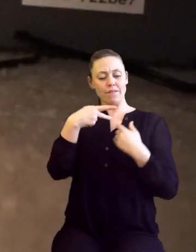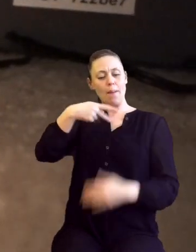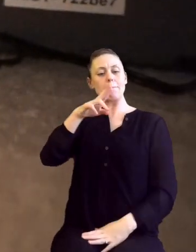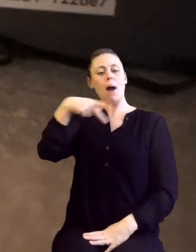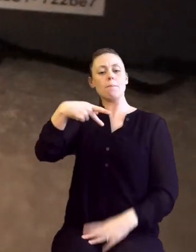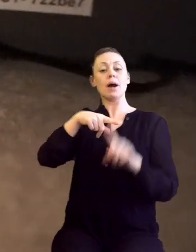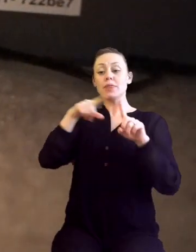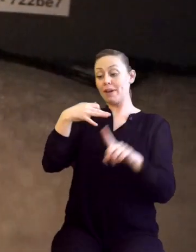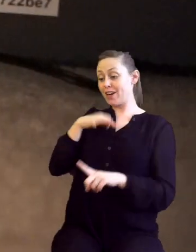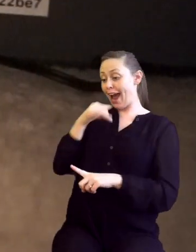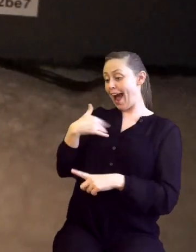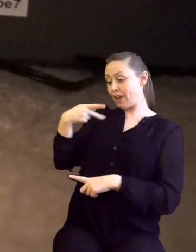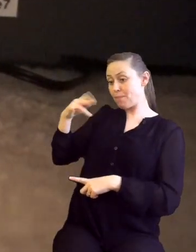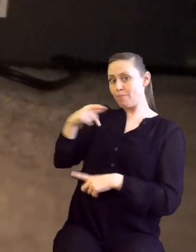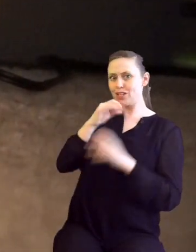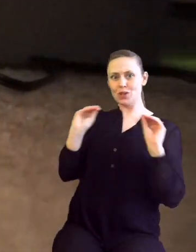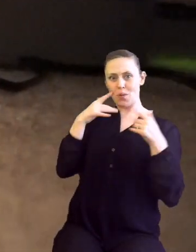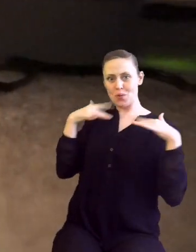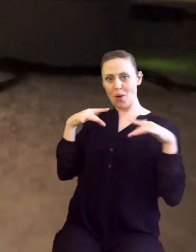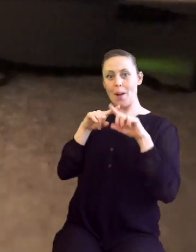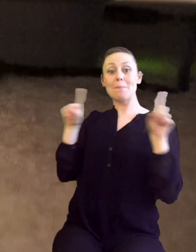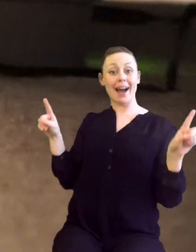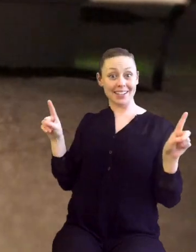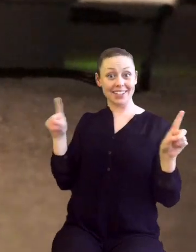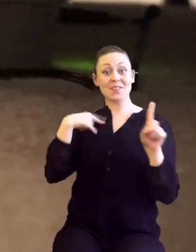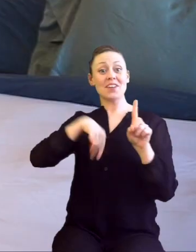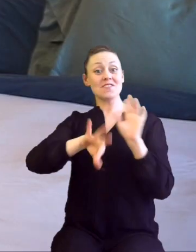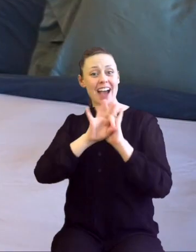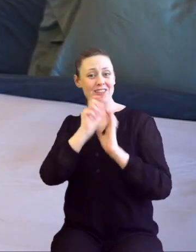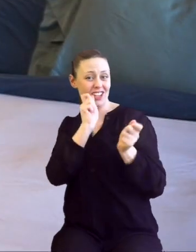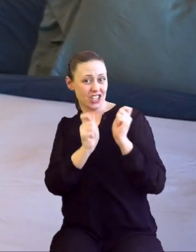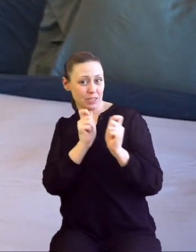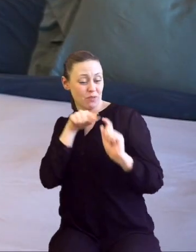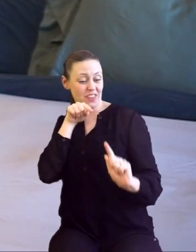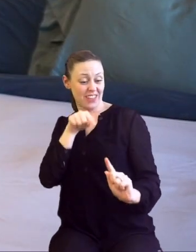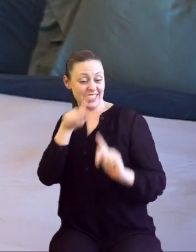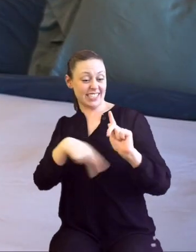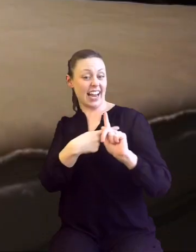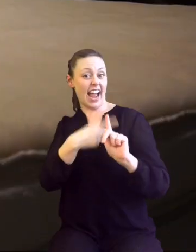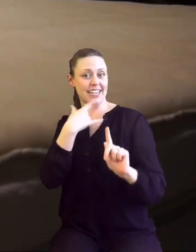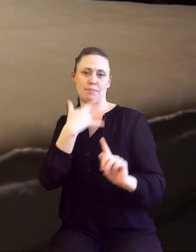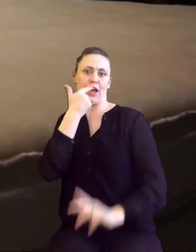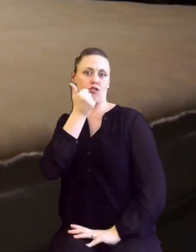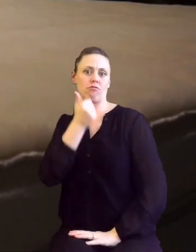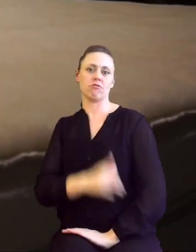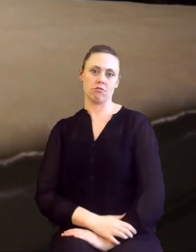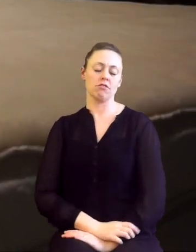not having a pump would be no noise however we found that the adjustability with this style was limited.